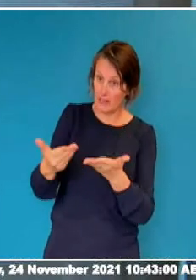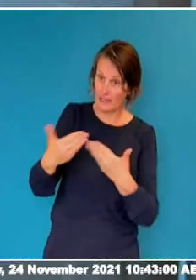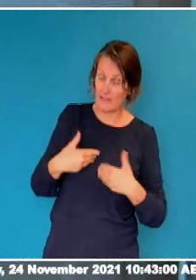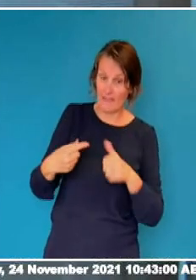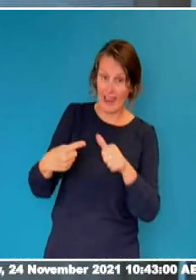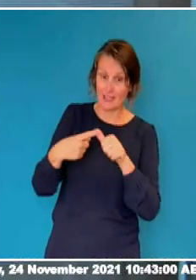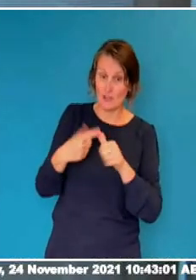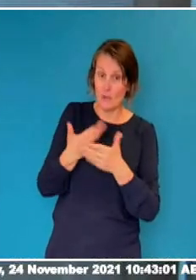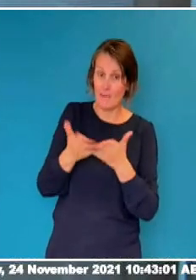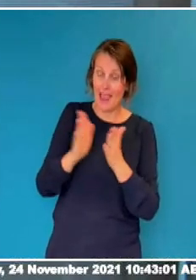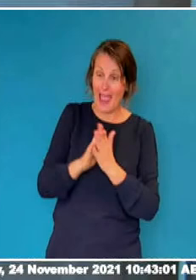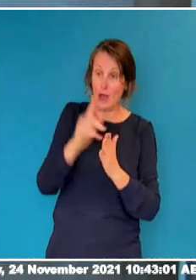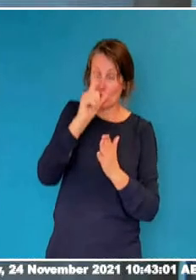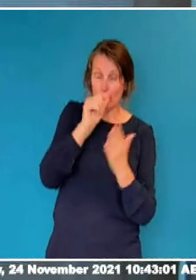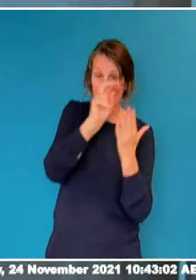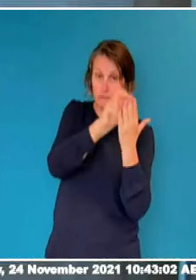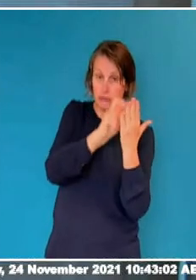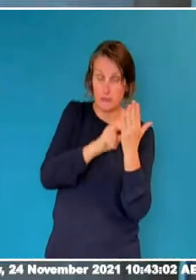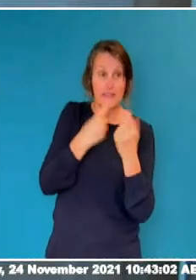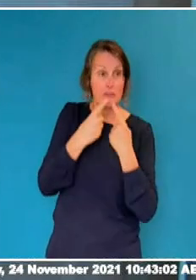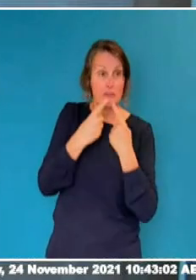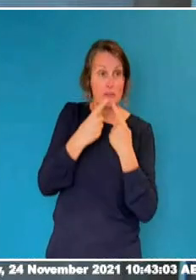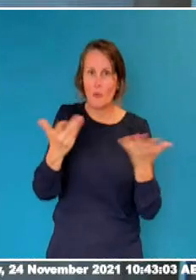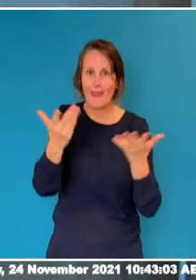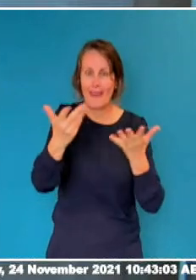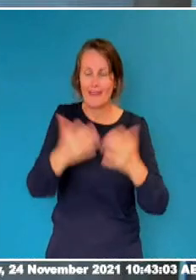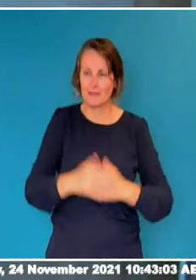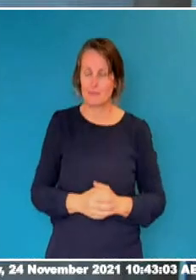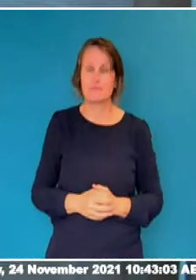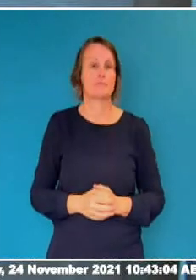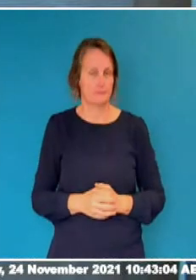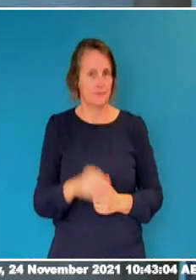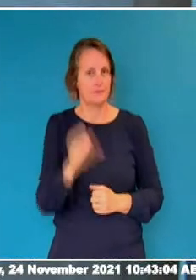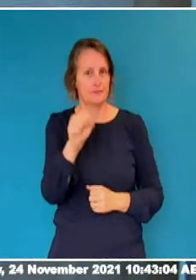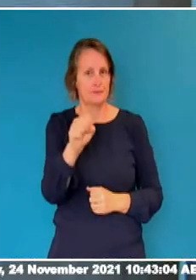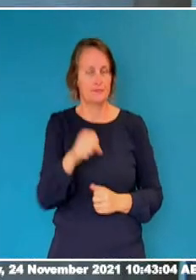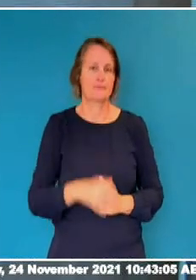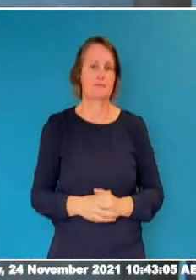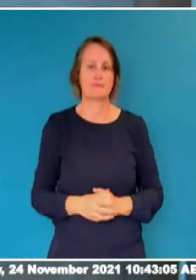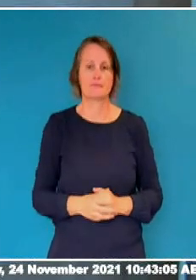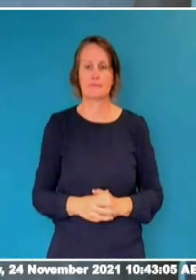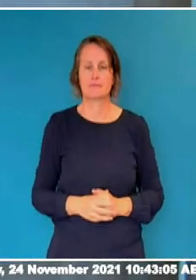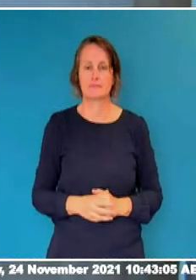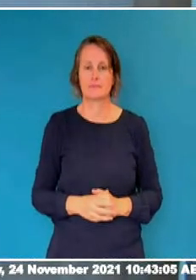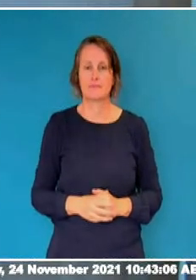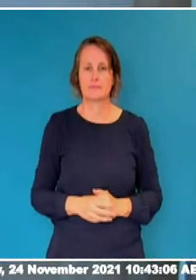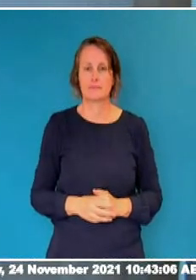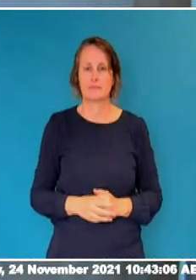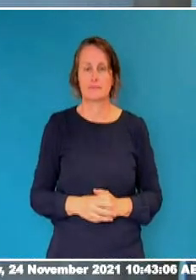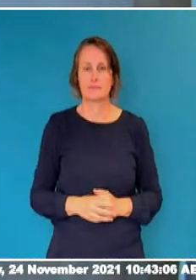track it and where that information might be? Yes. Thank you.